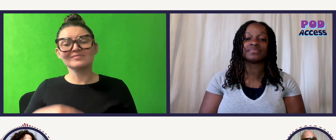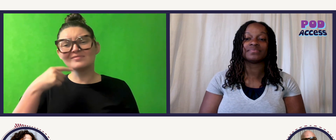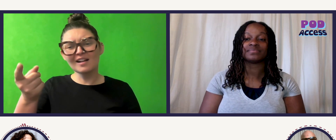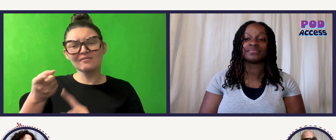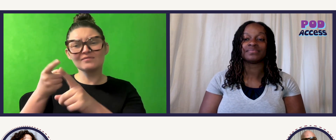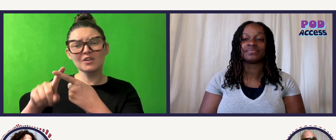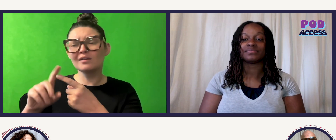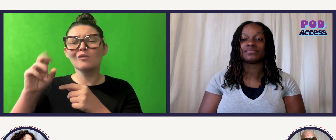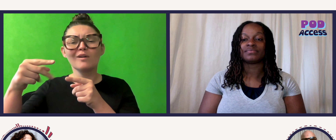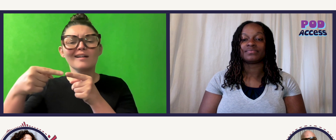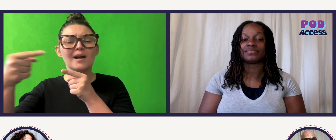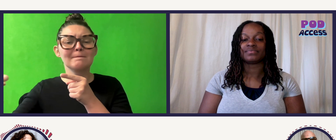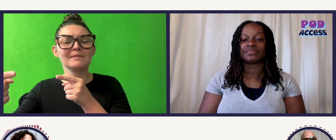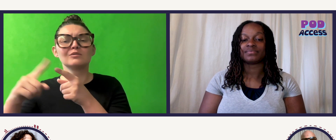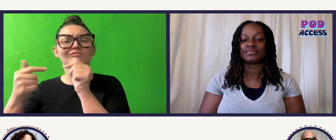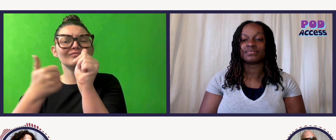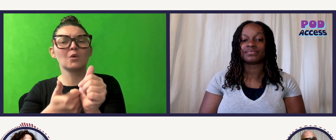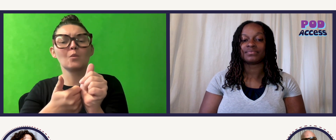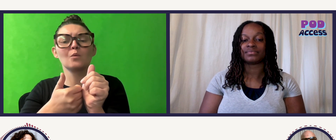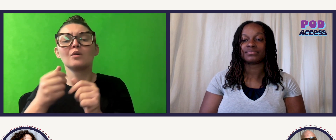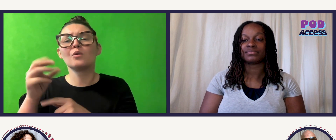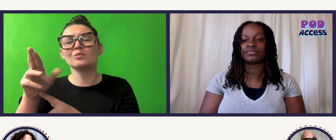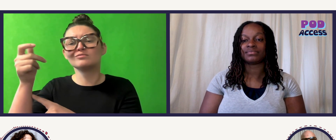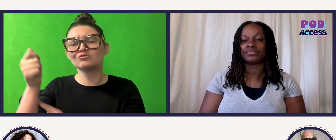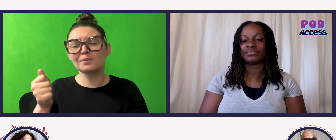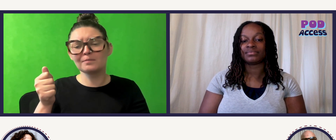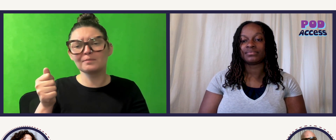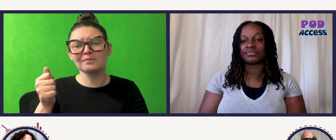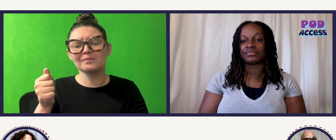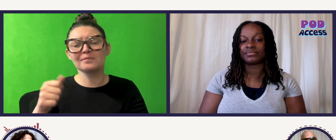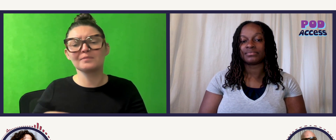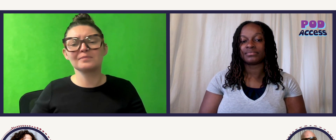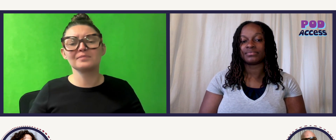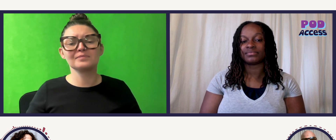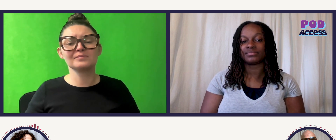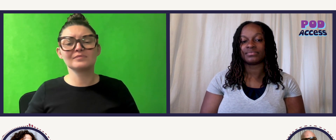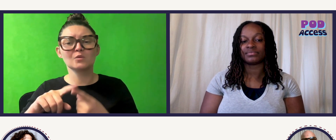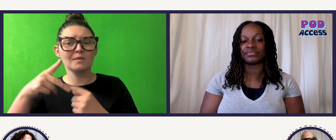Tell a friend and an enemy to follow or subscribe to POD Access wherever you get your podcasts.